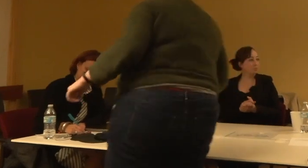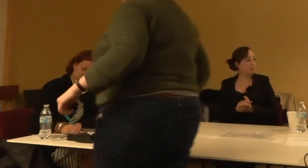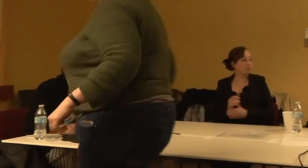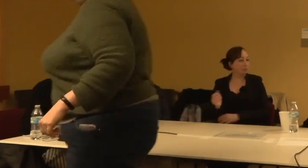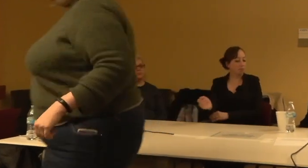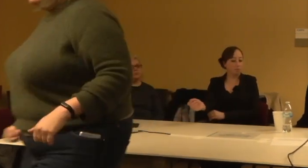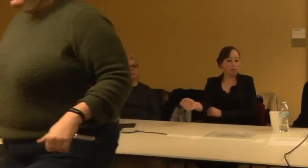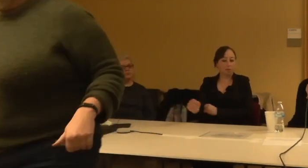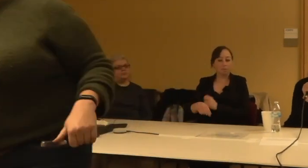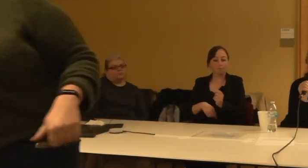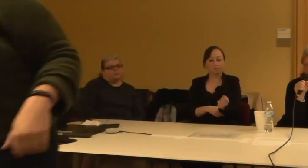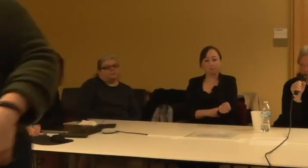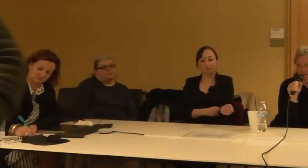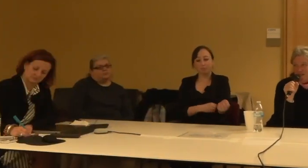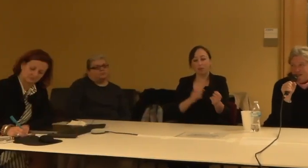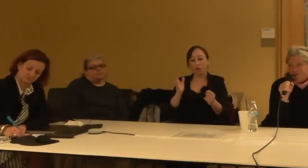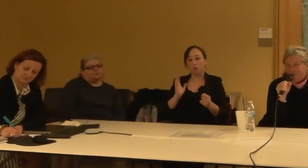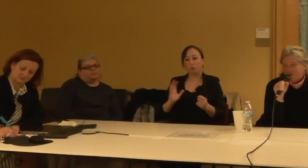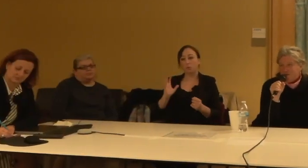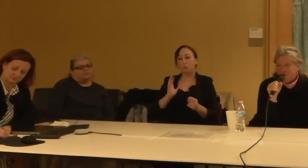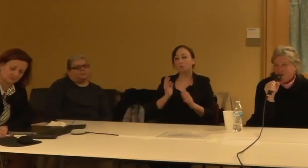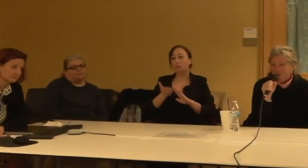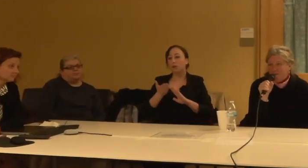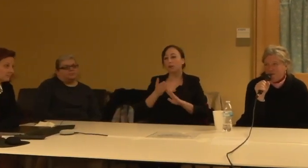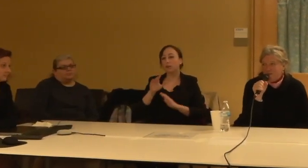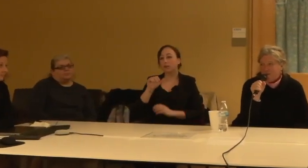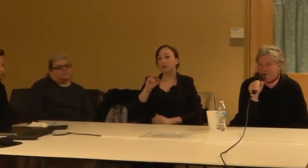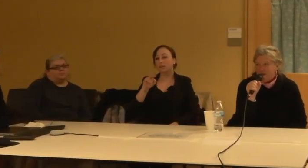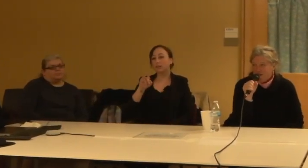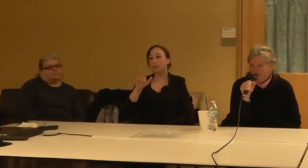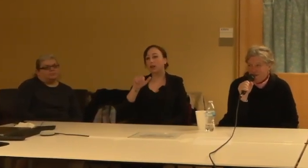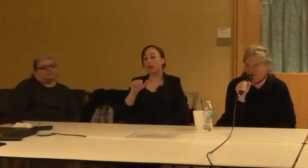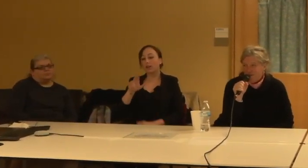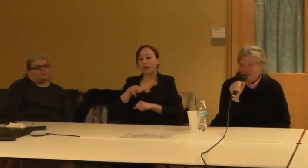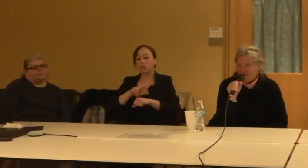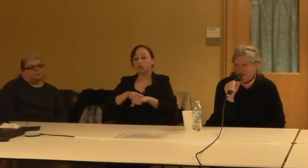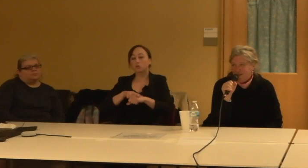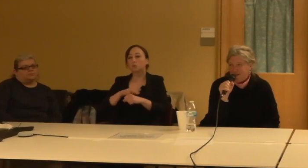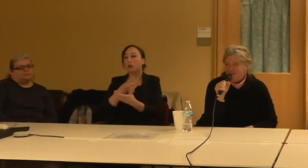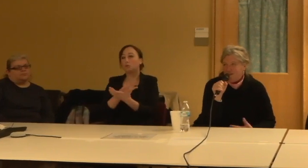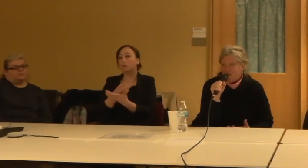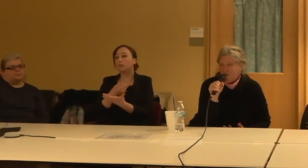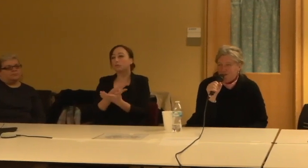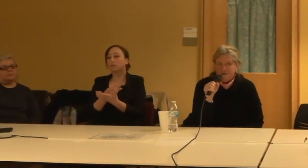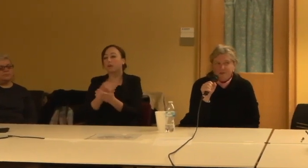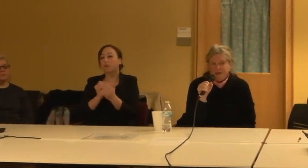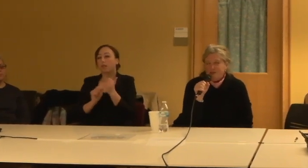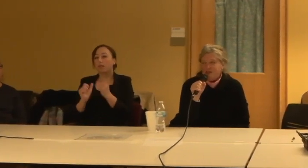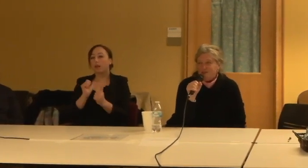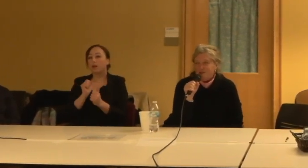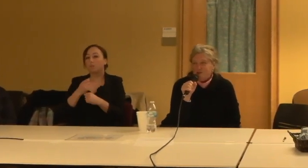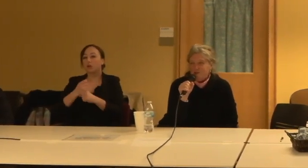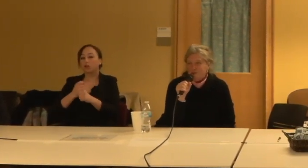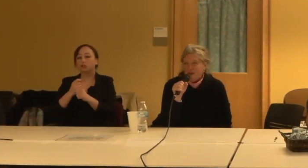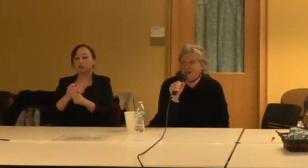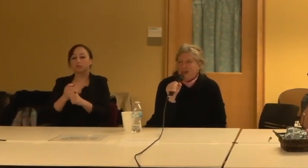So I used to run the Candida National Graduate Playwriting Competition at the Alliance Theater, which is the brainchild of Susan Booth,